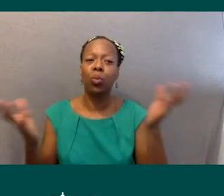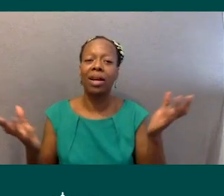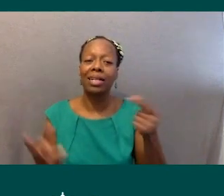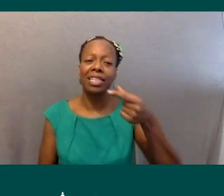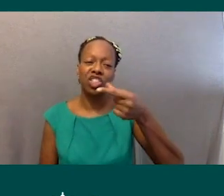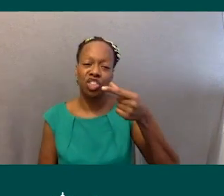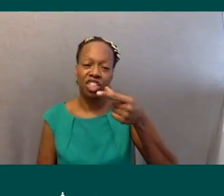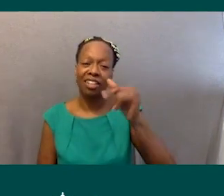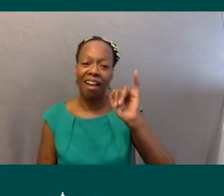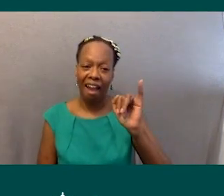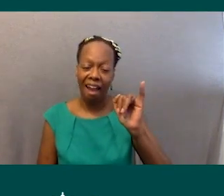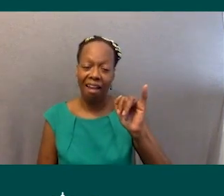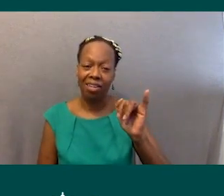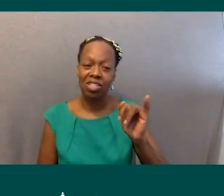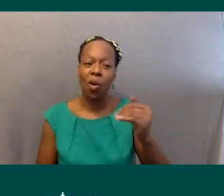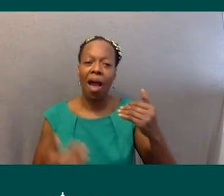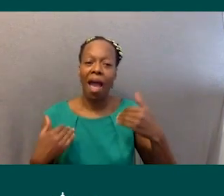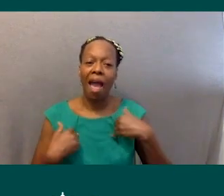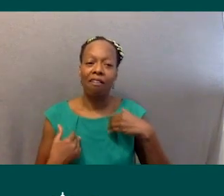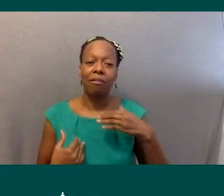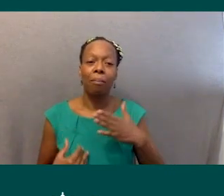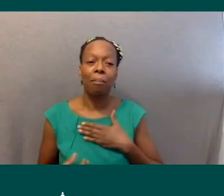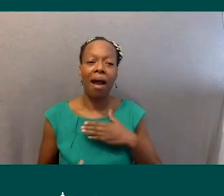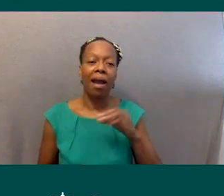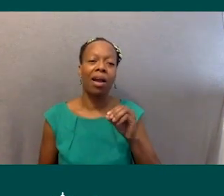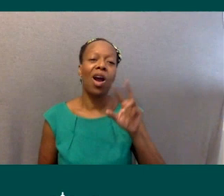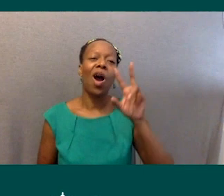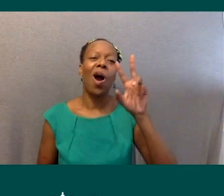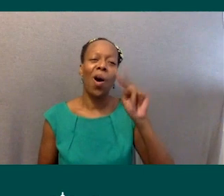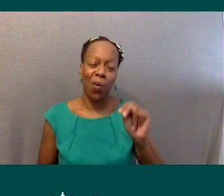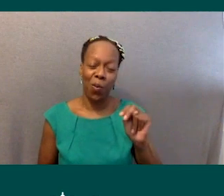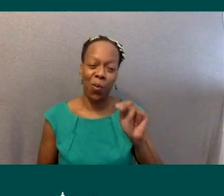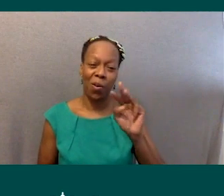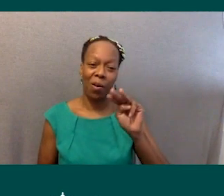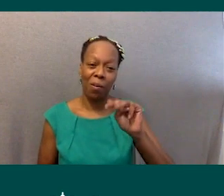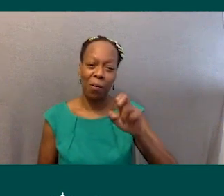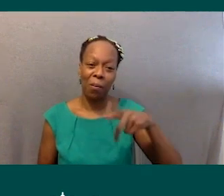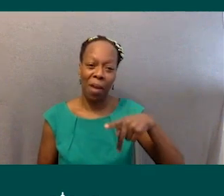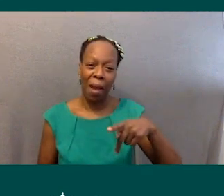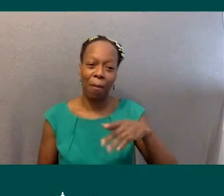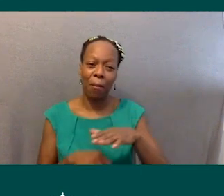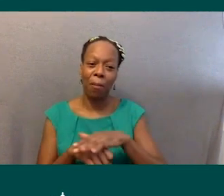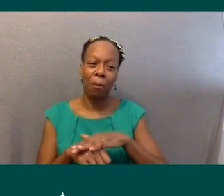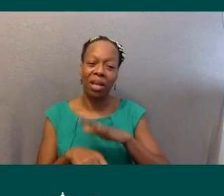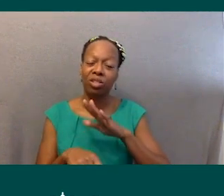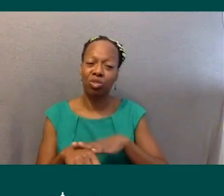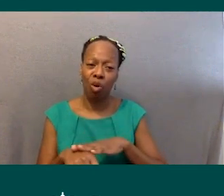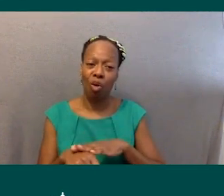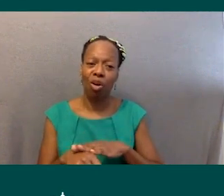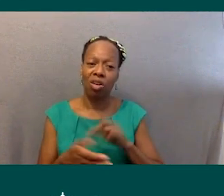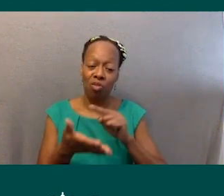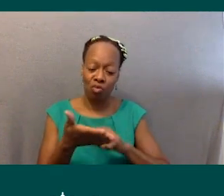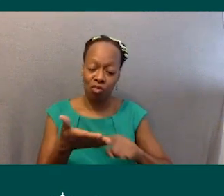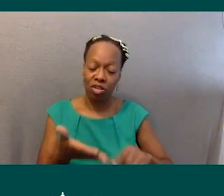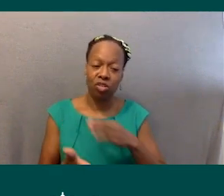So I have my own map based upon research and based upon our clinic patient experience.